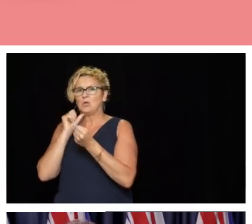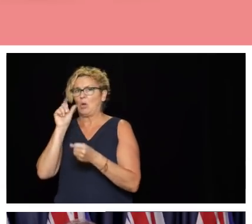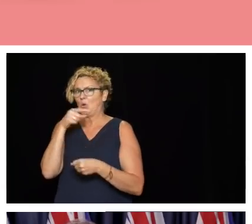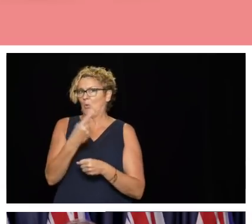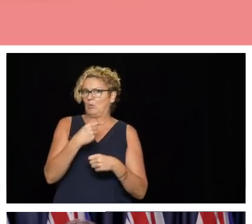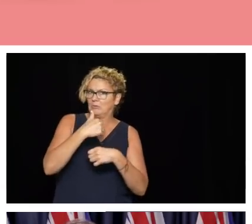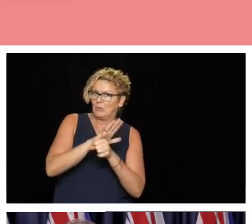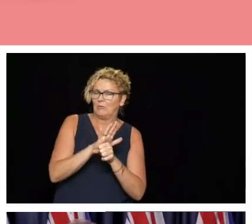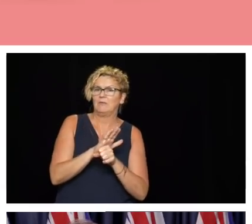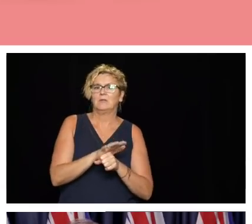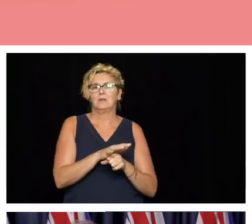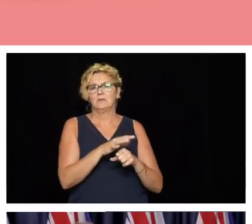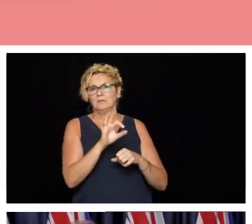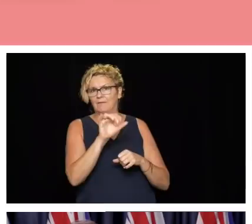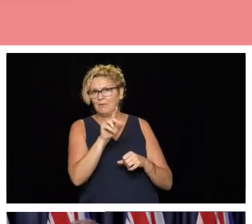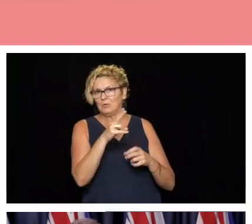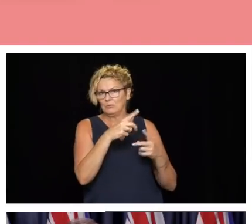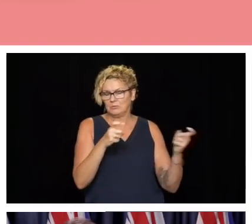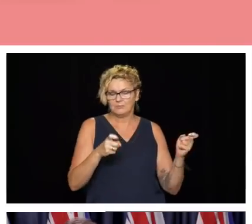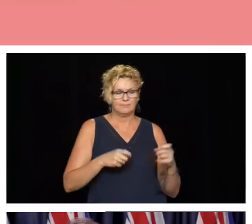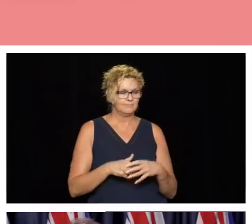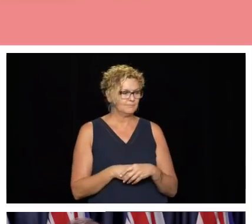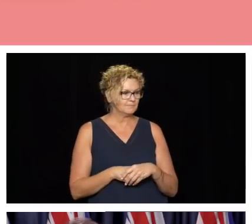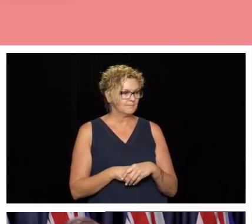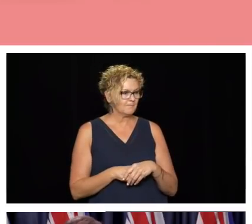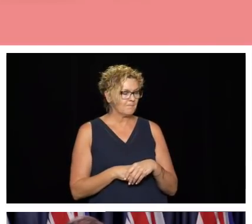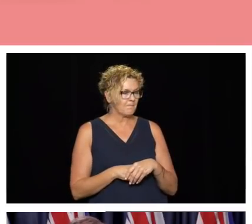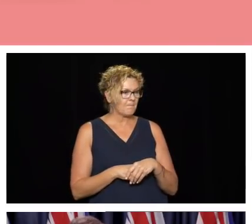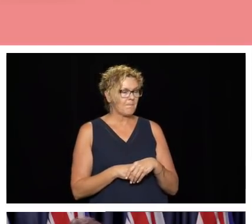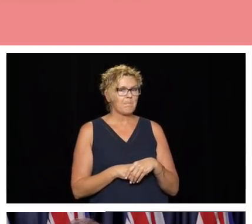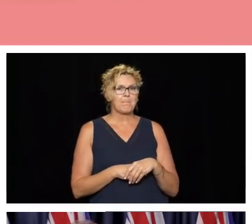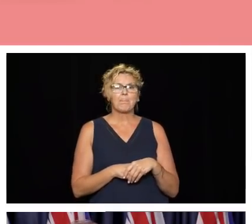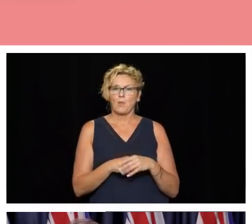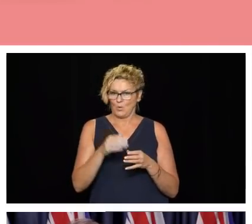healthcare system to operate through all the other things that has to address